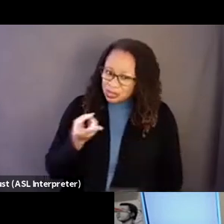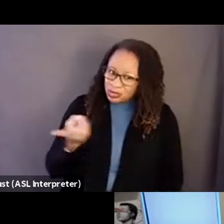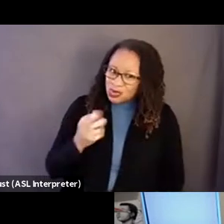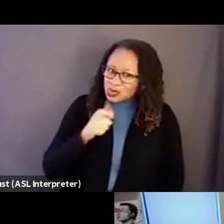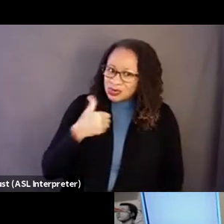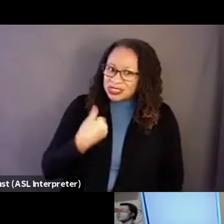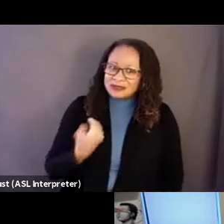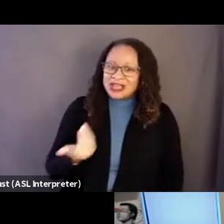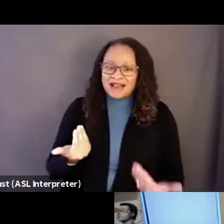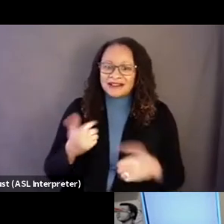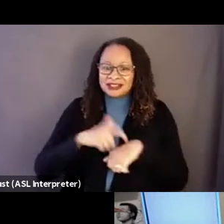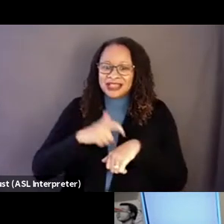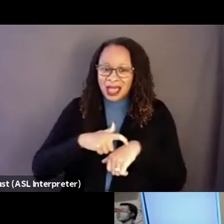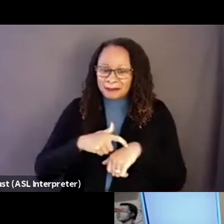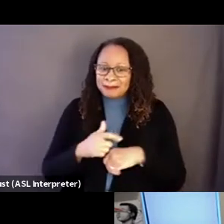but Nunu you ended up in the hospital.